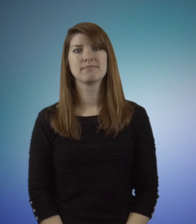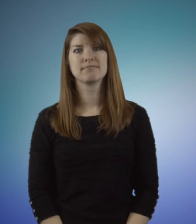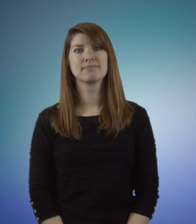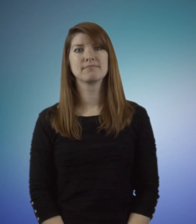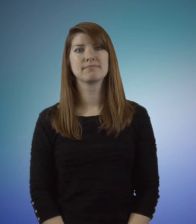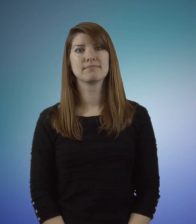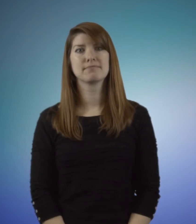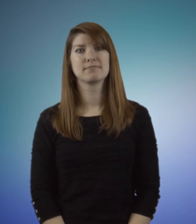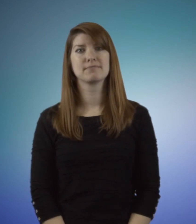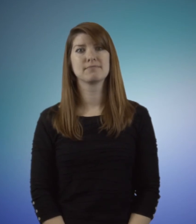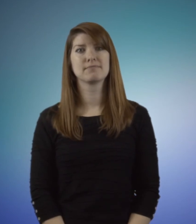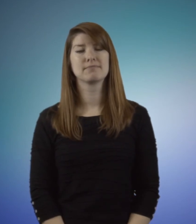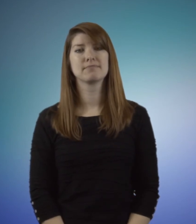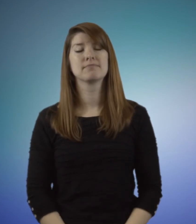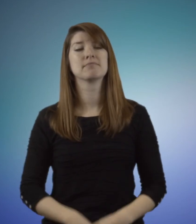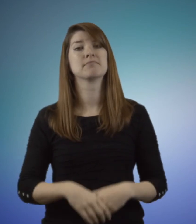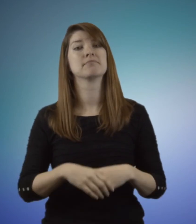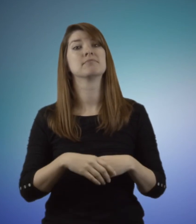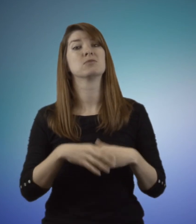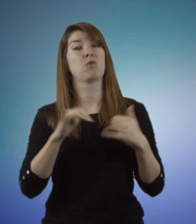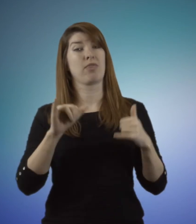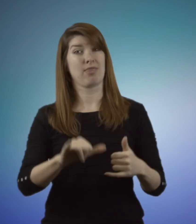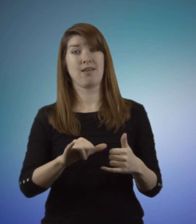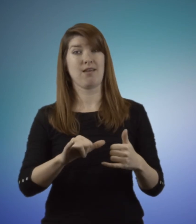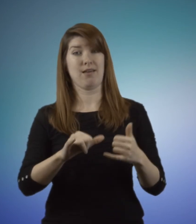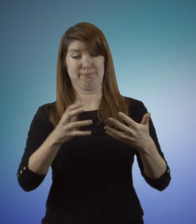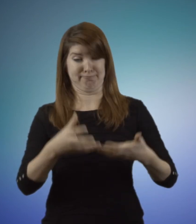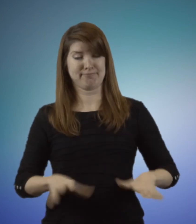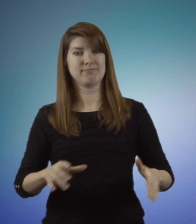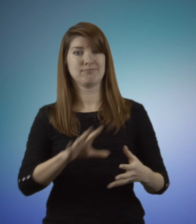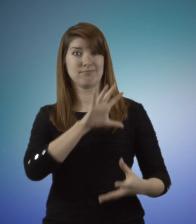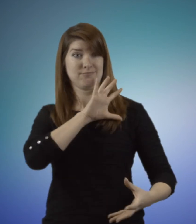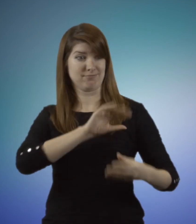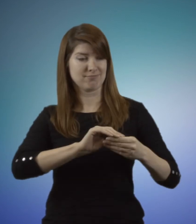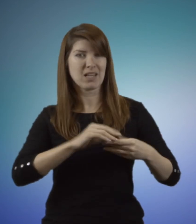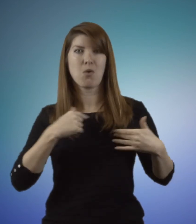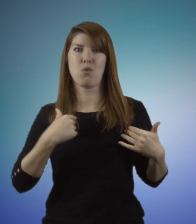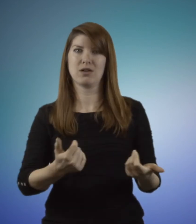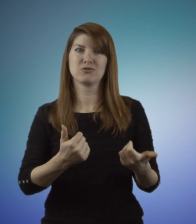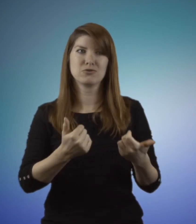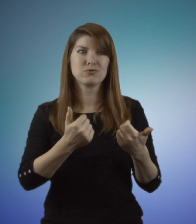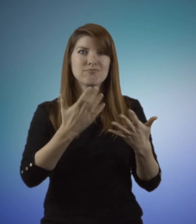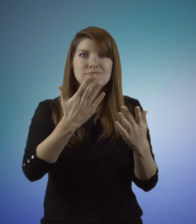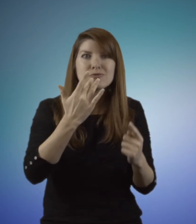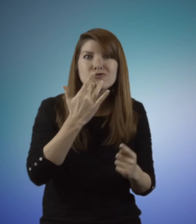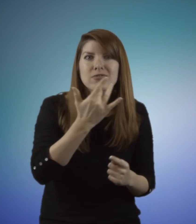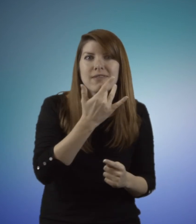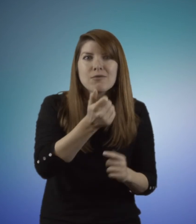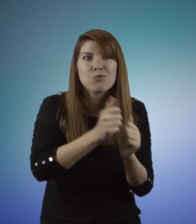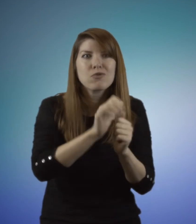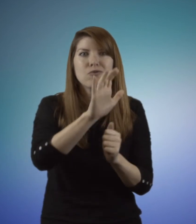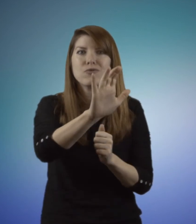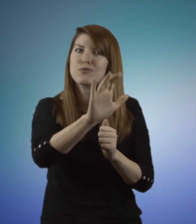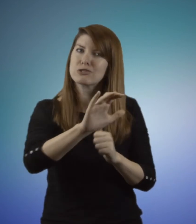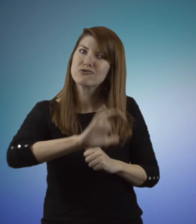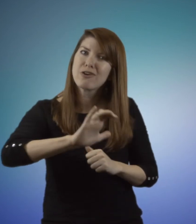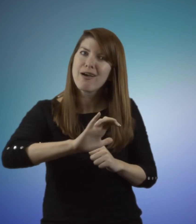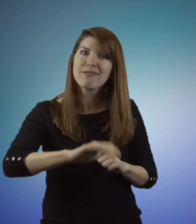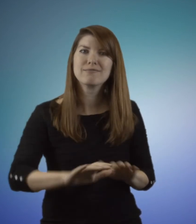With that, I would like to wish you well on your journey with your child.